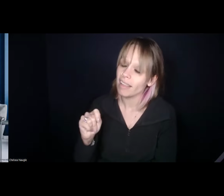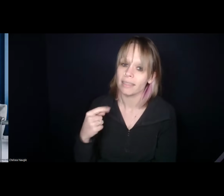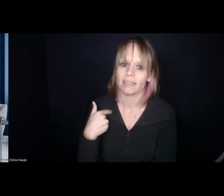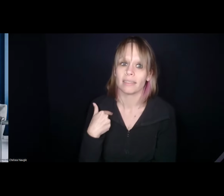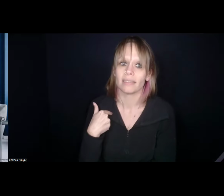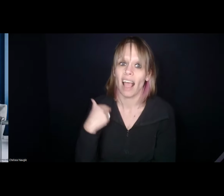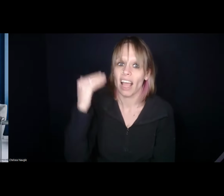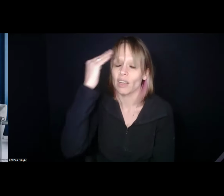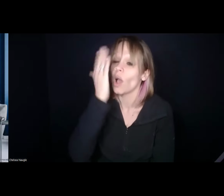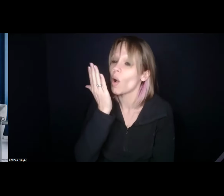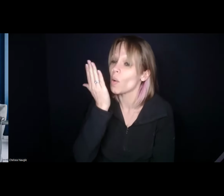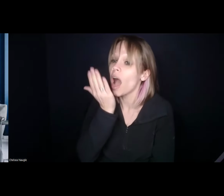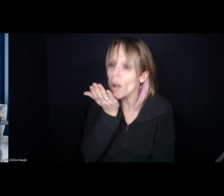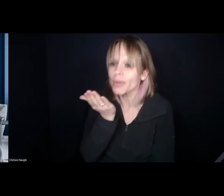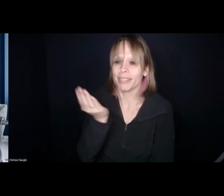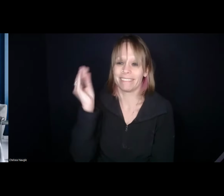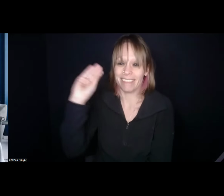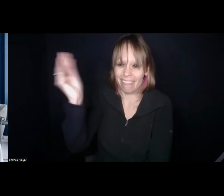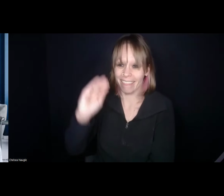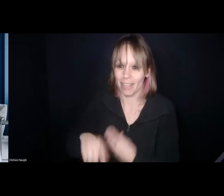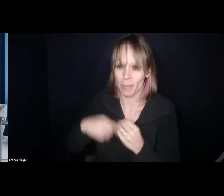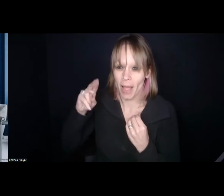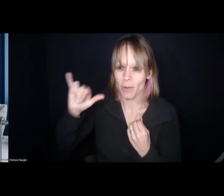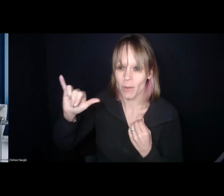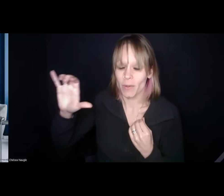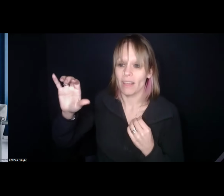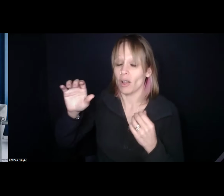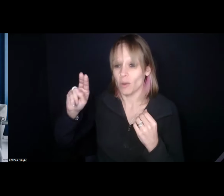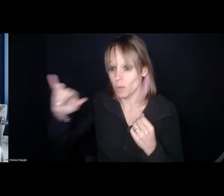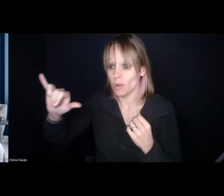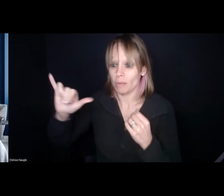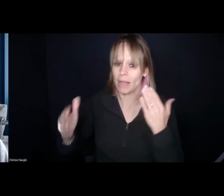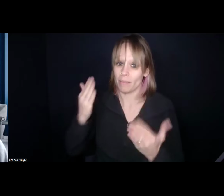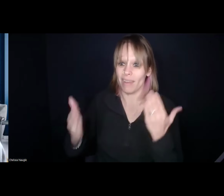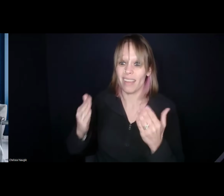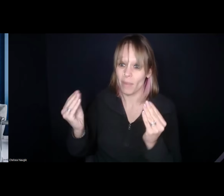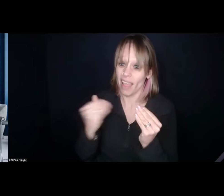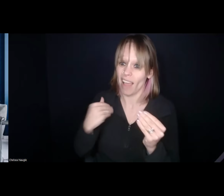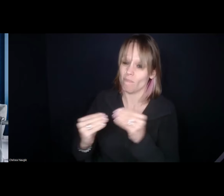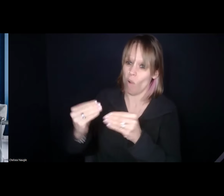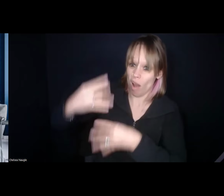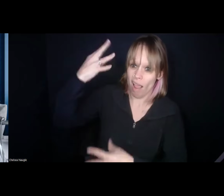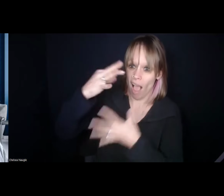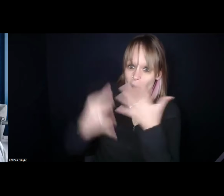about what's available in New York except that there will probably be more options because the population is more